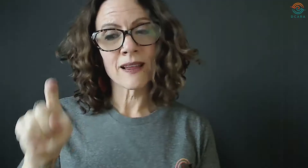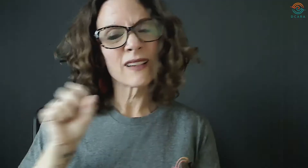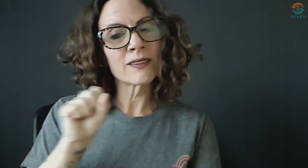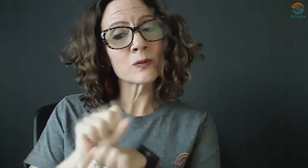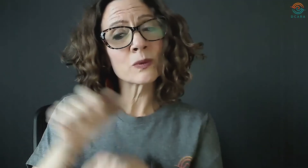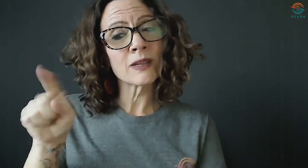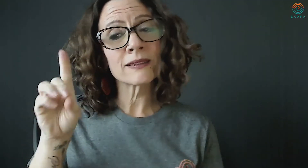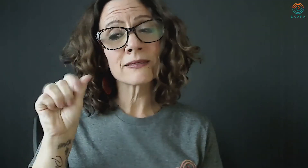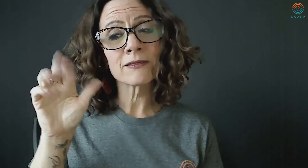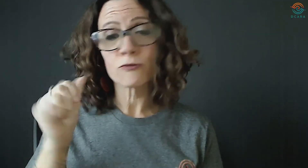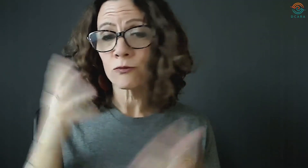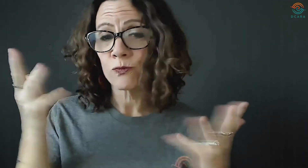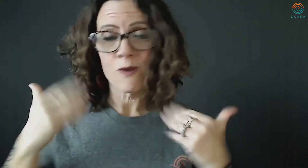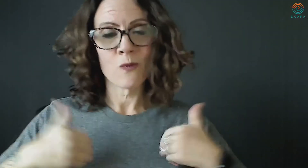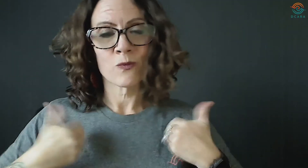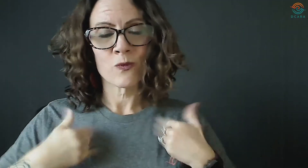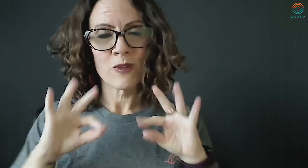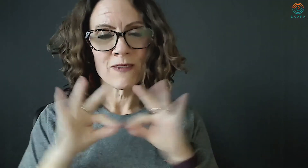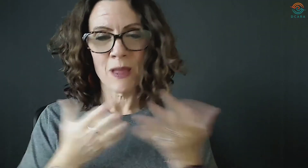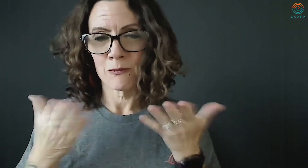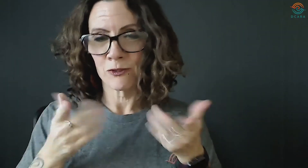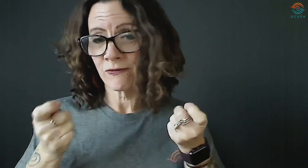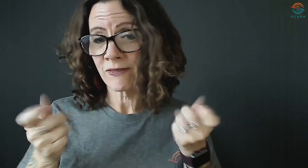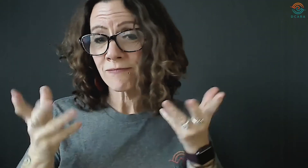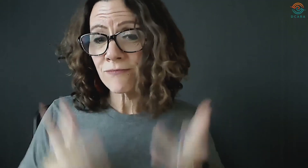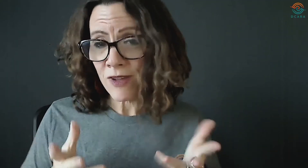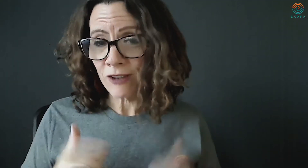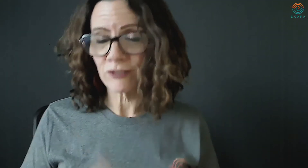I work at DCARA as Youth and Family Services Manager.